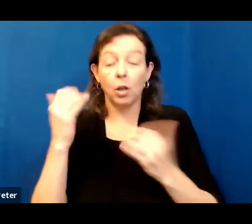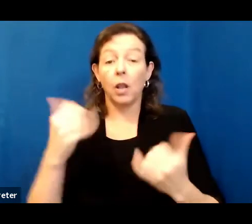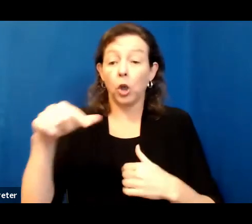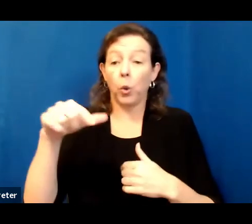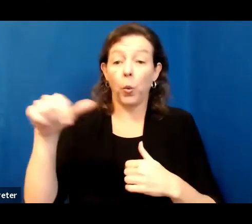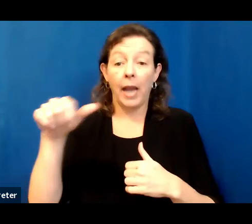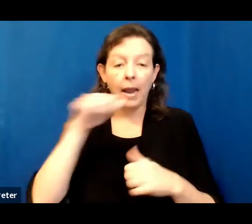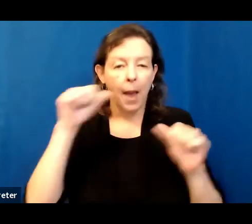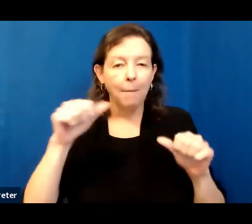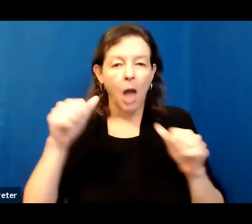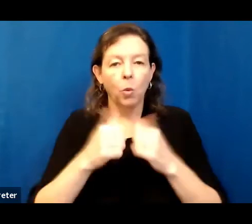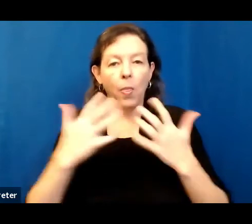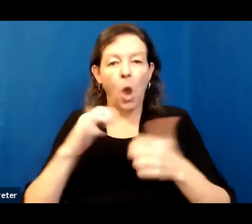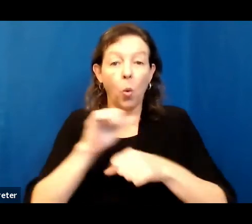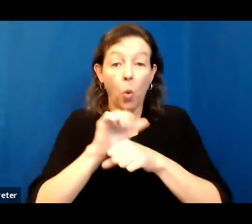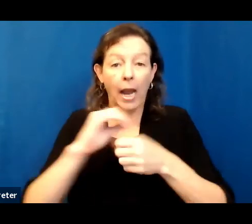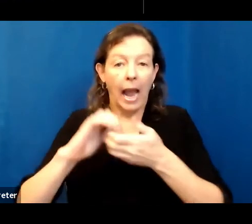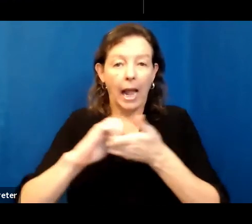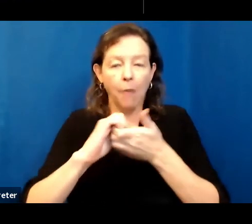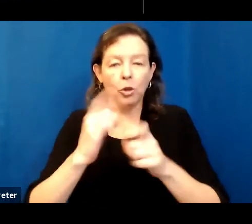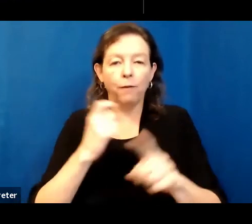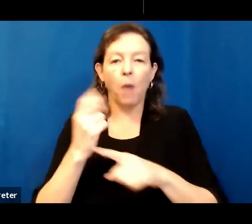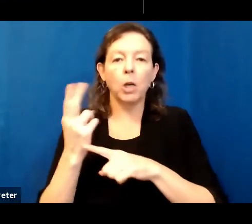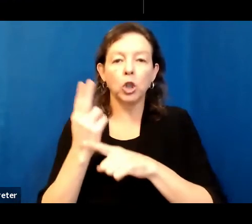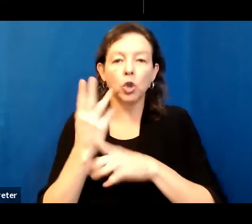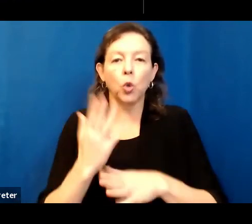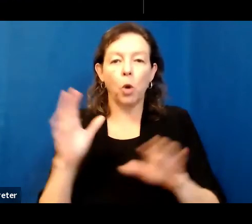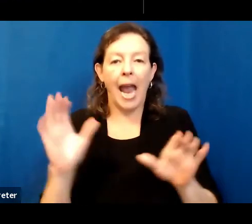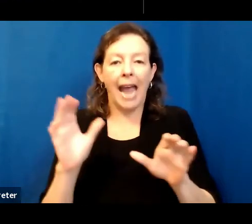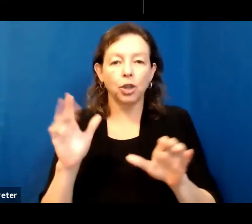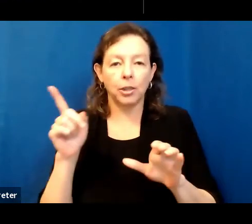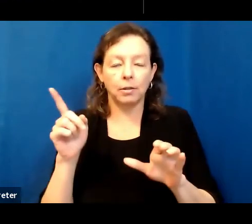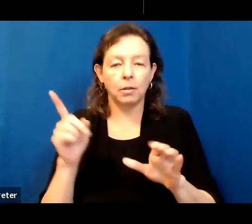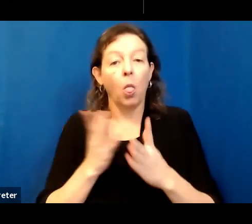without the work and collaboration from Consumeraction. Through education and advocacy